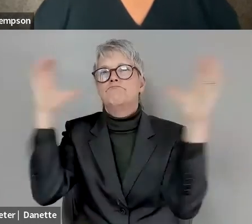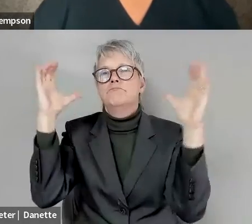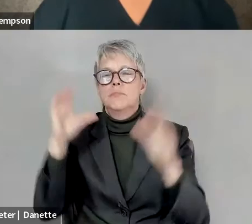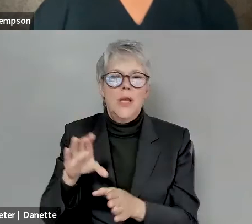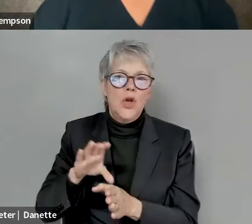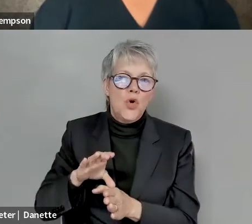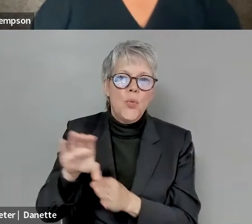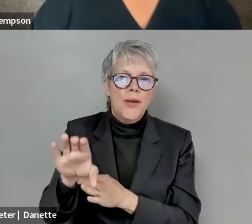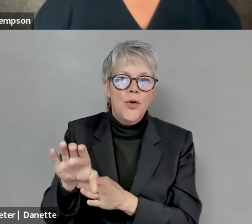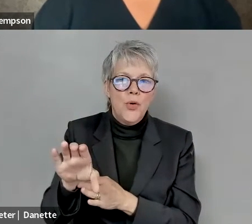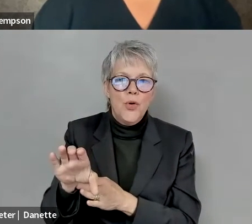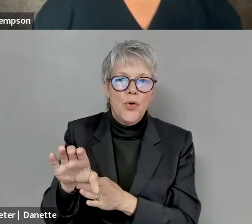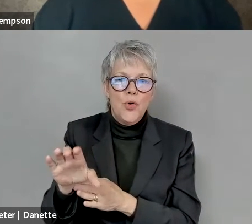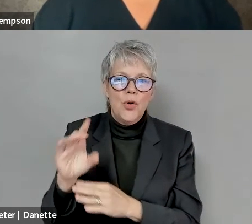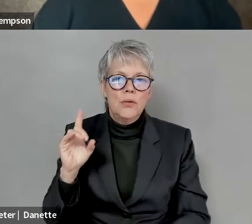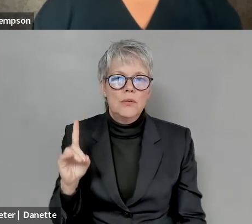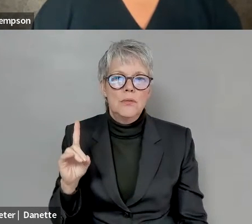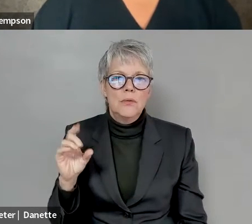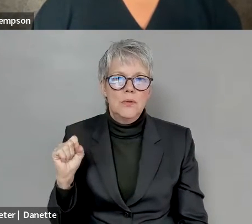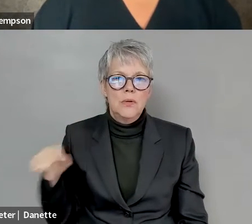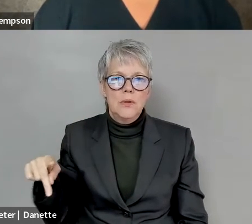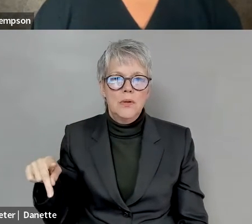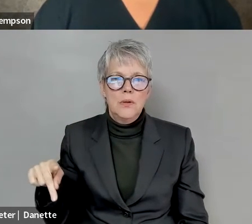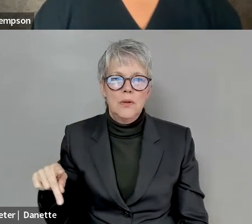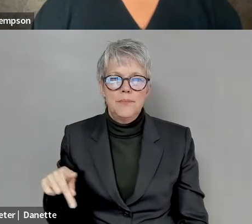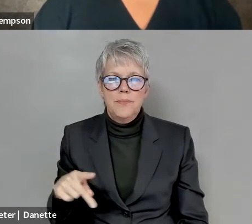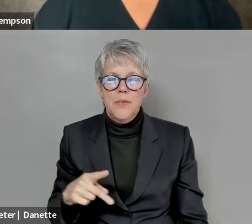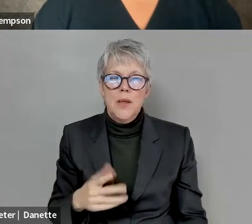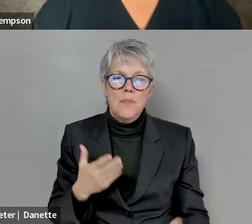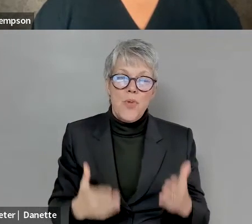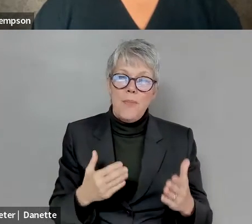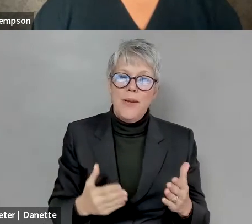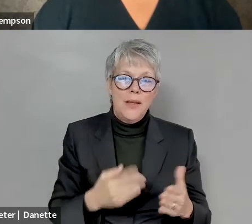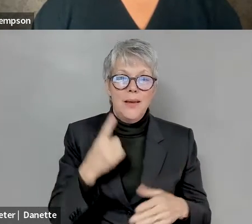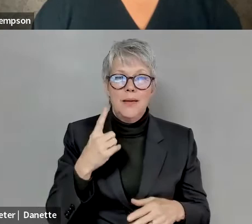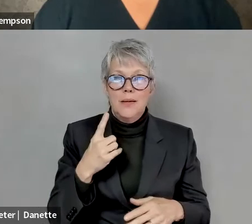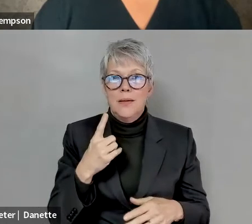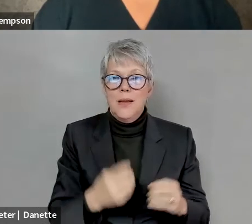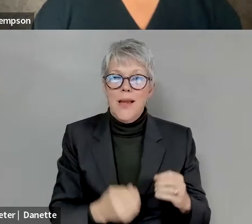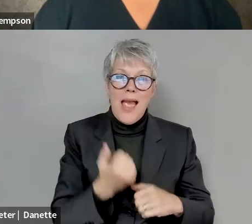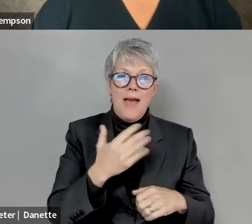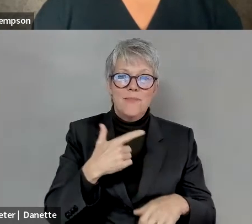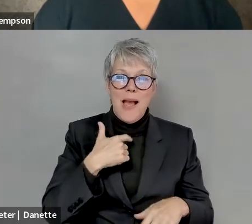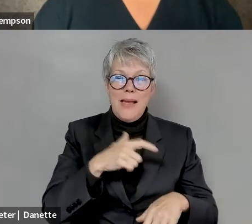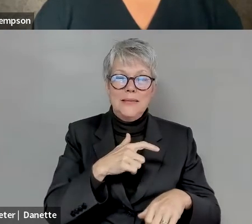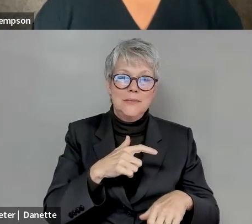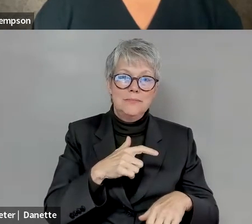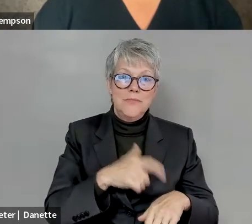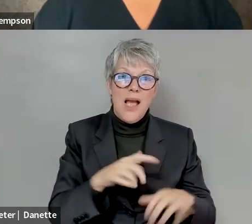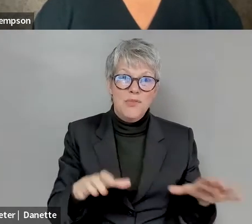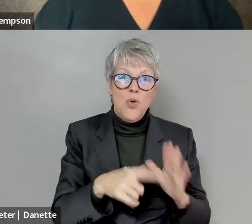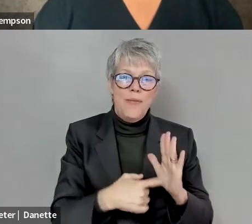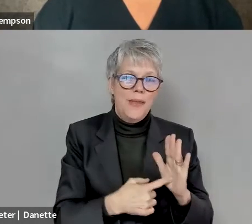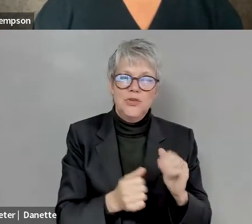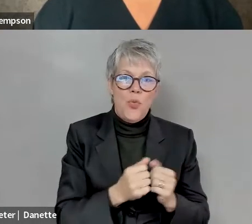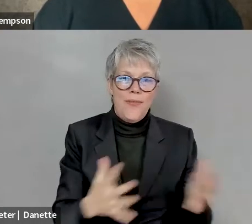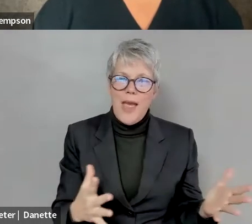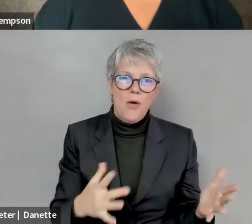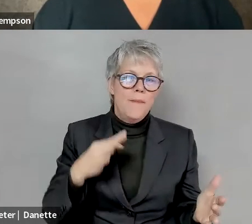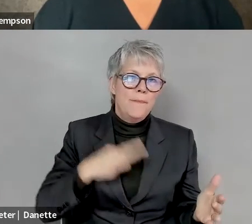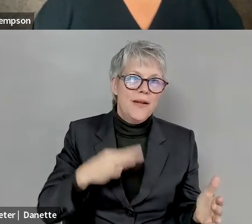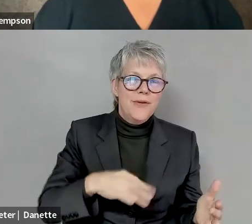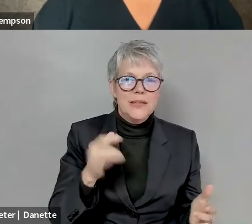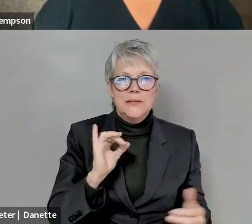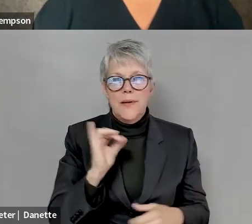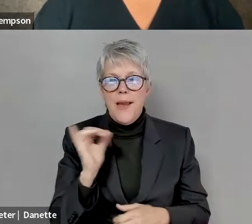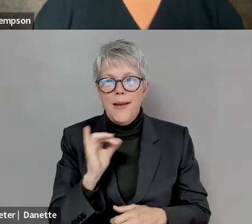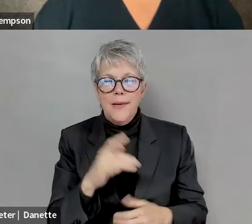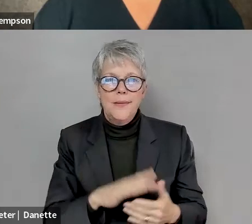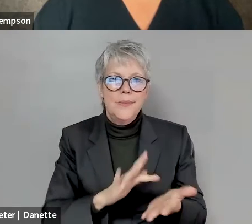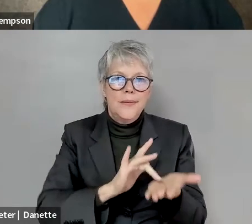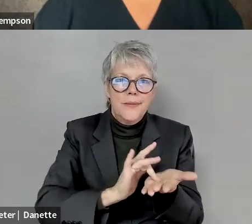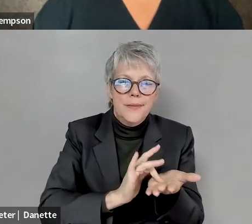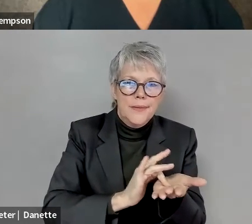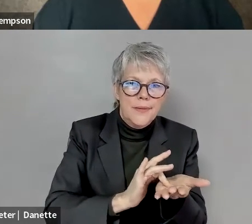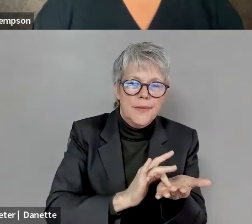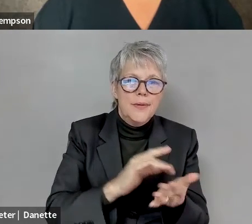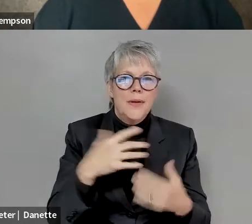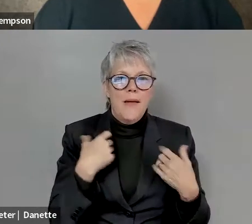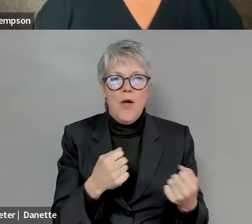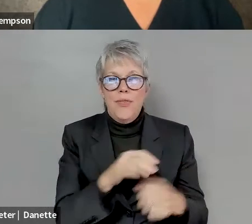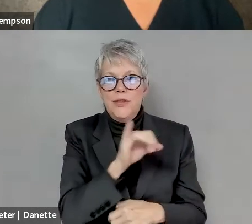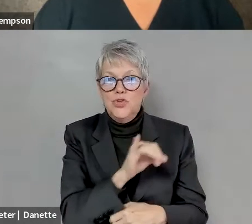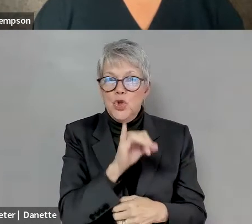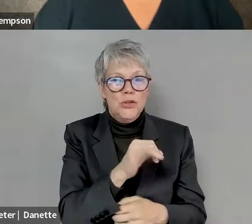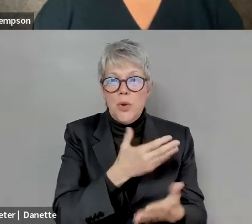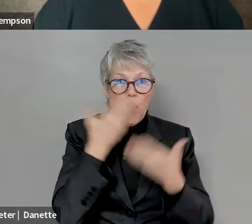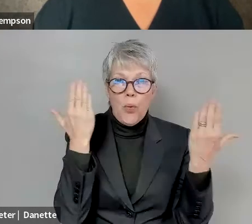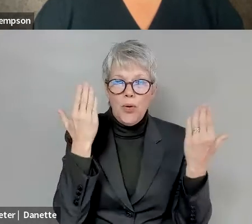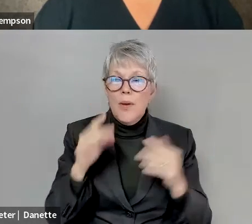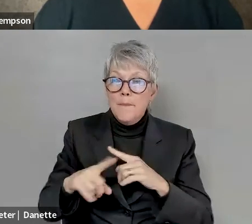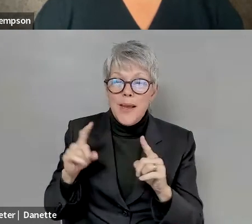Michael Smith: um, because it. I probably spent half my time doing this, not even having benefits for myself, for health care. And you know the sacrifices that you make to be able to know You provide someone else's services.